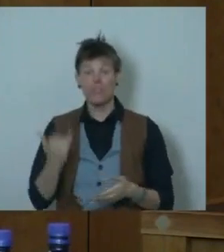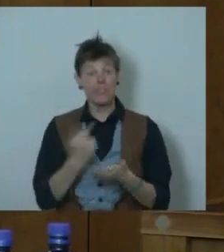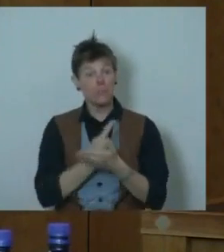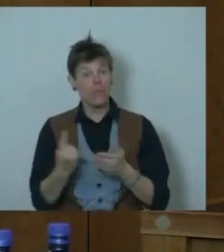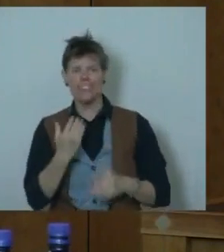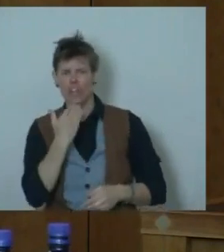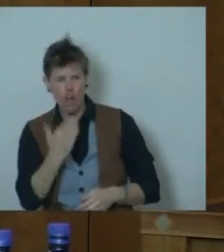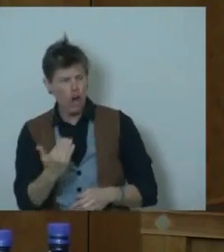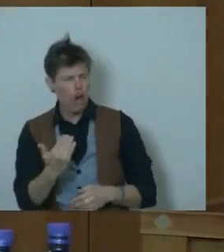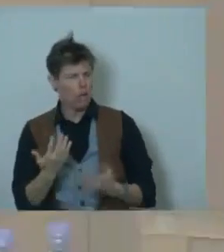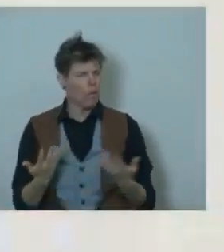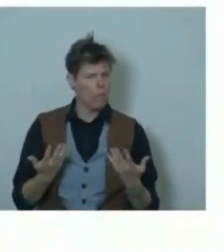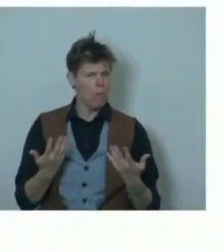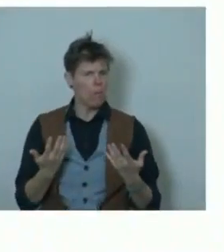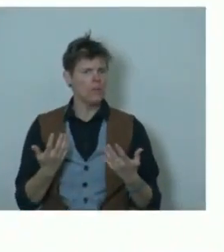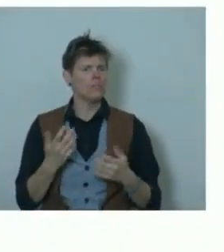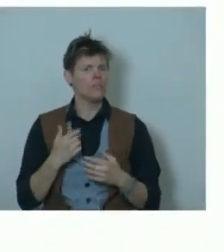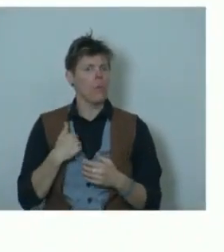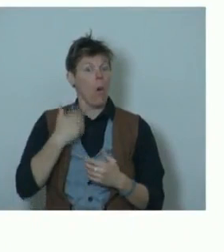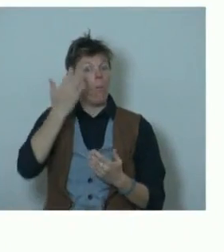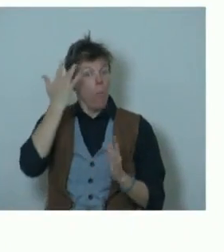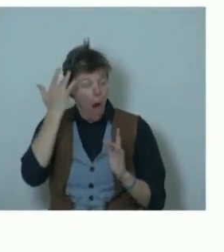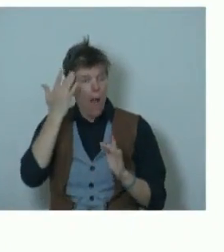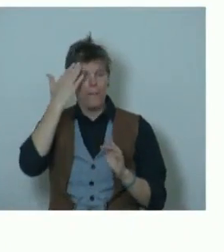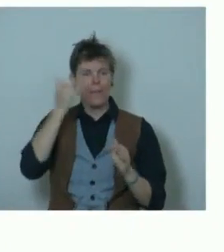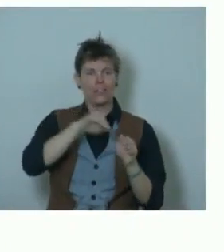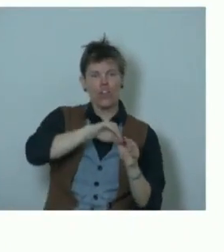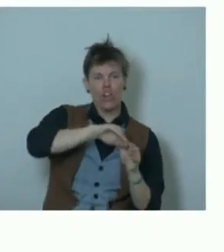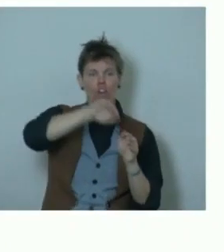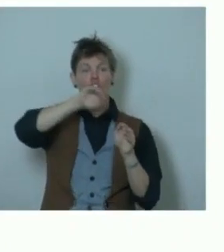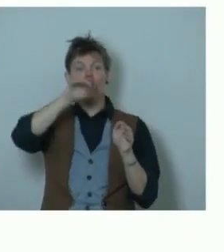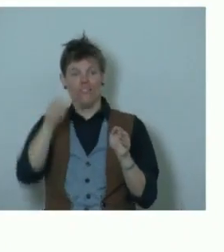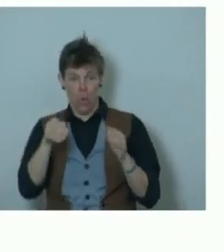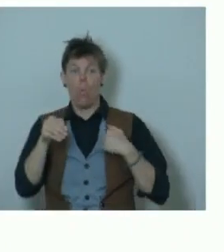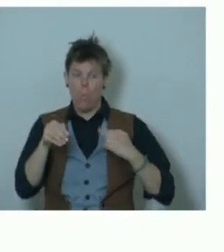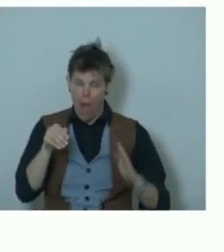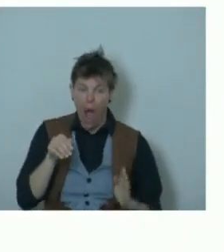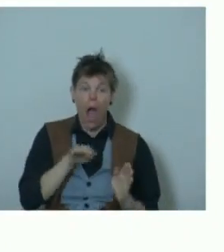SOMEONE ASKED ME, LAST WEEK HE LOOKED BAD IN THIS WE IT LOOKED GOOD.